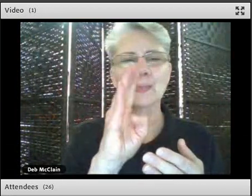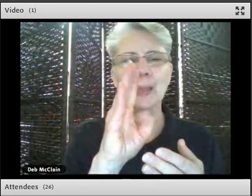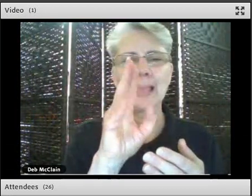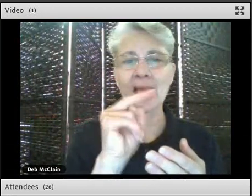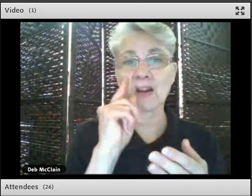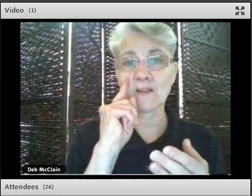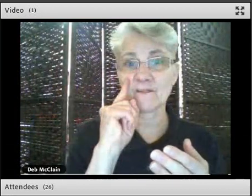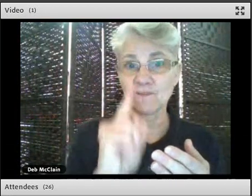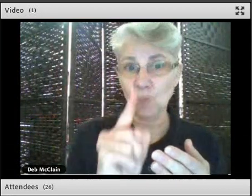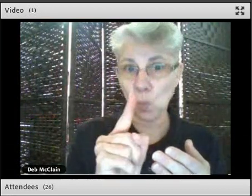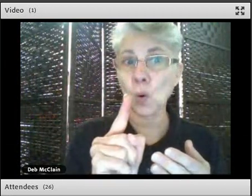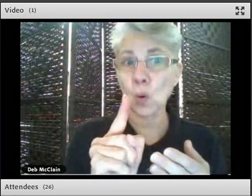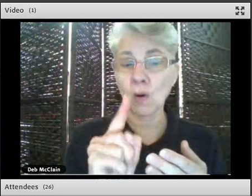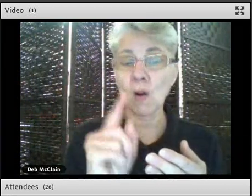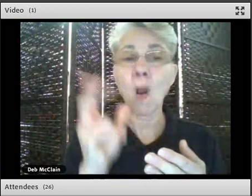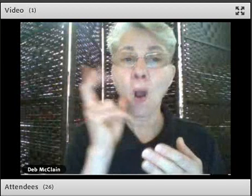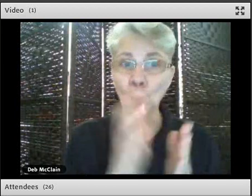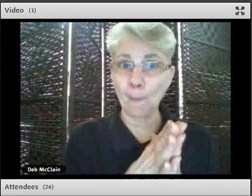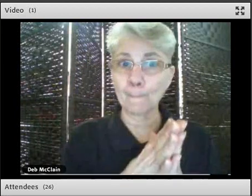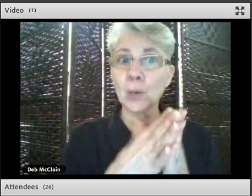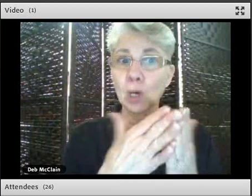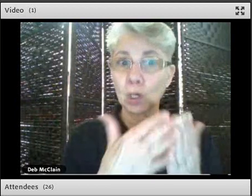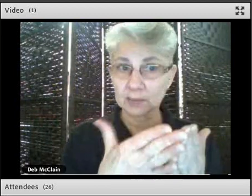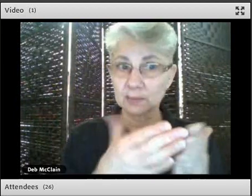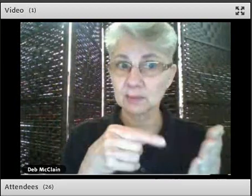Go ahead and record that in the 020 field,